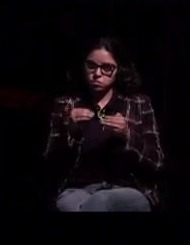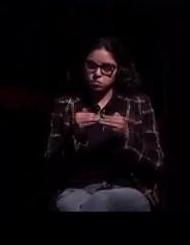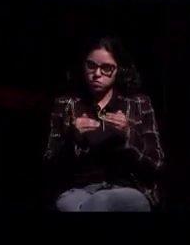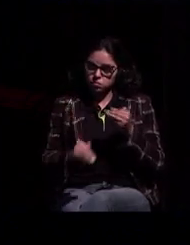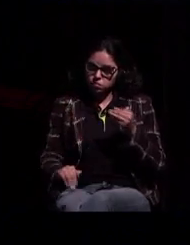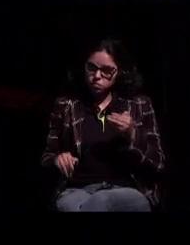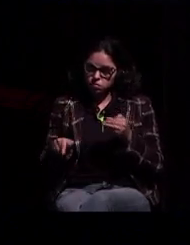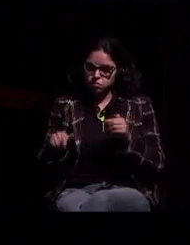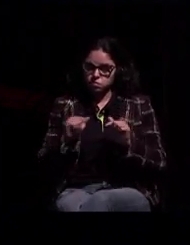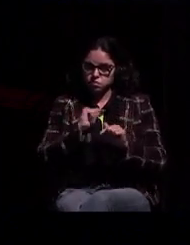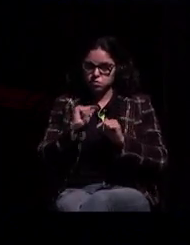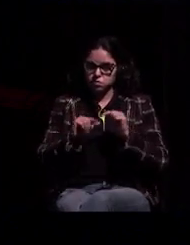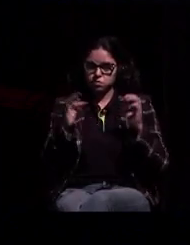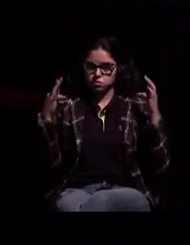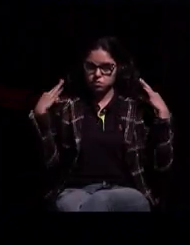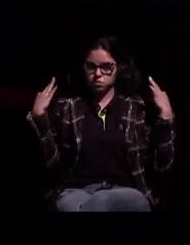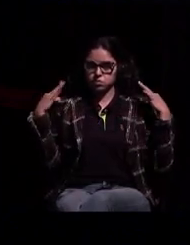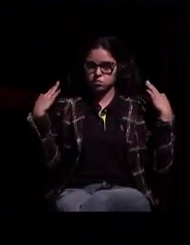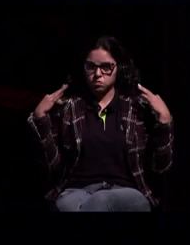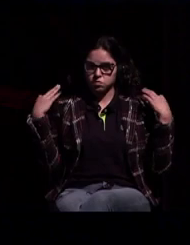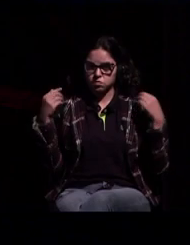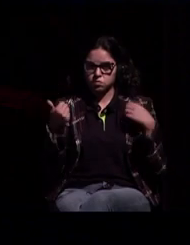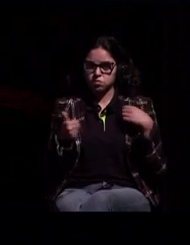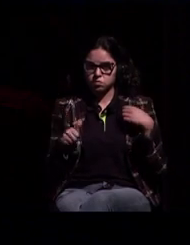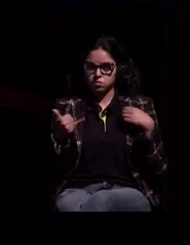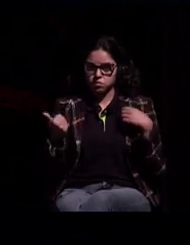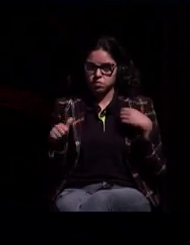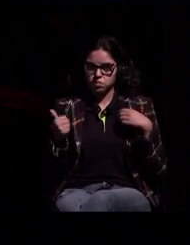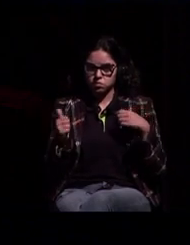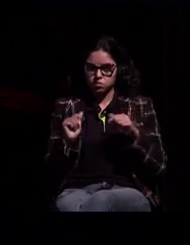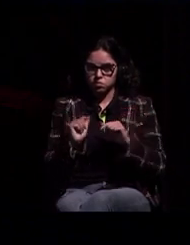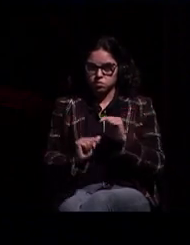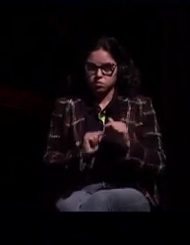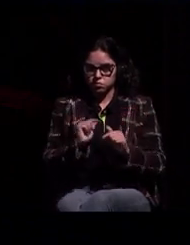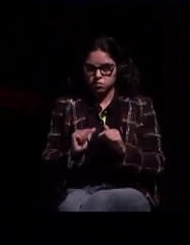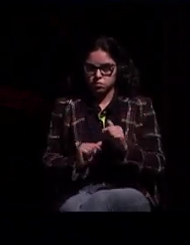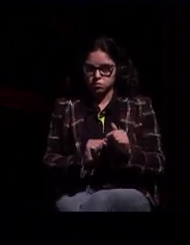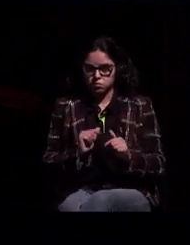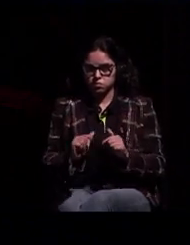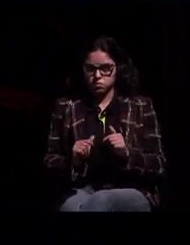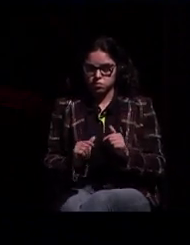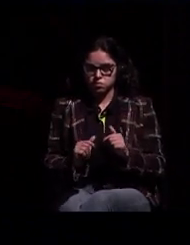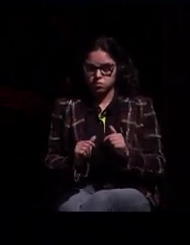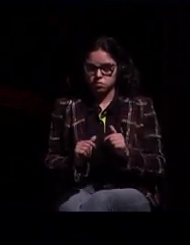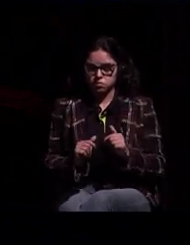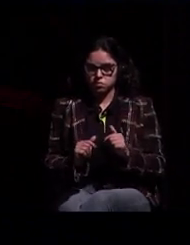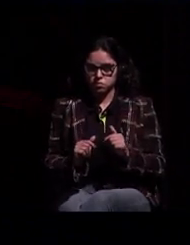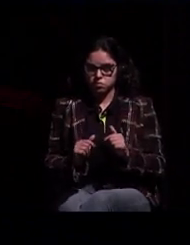When we analyze the working conditions and such labor aspects as health, and gender issues,